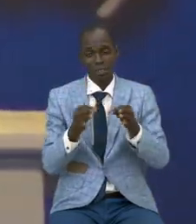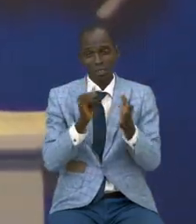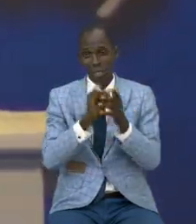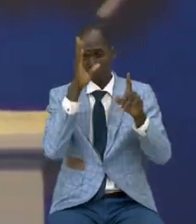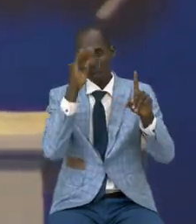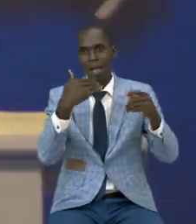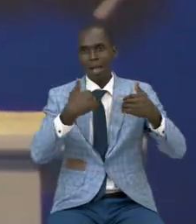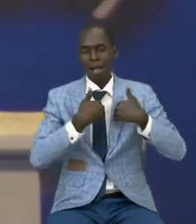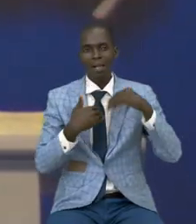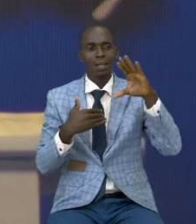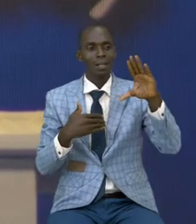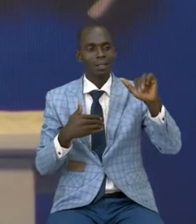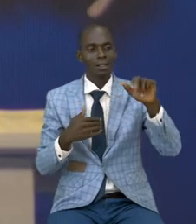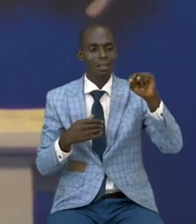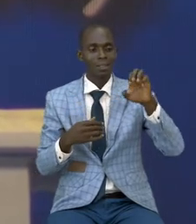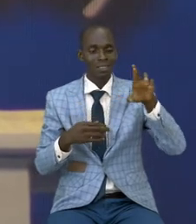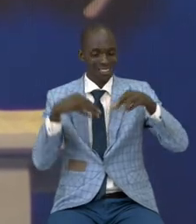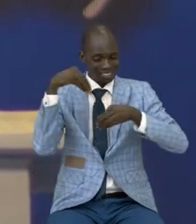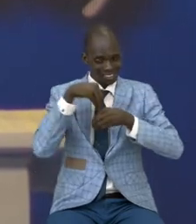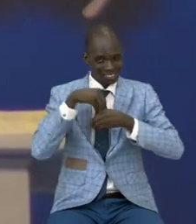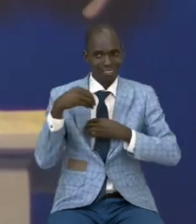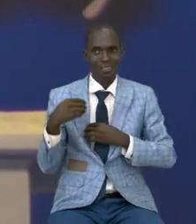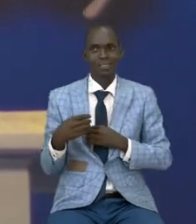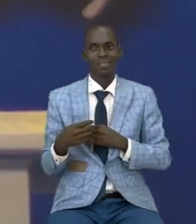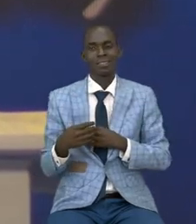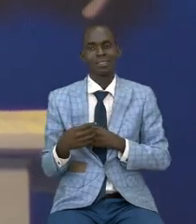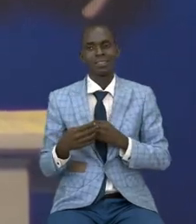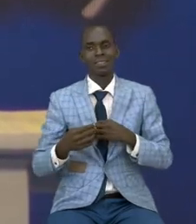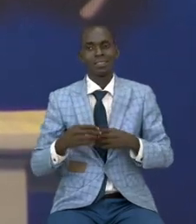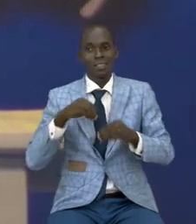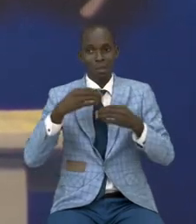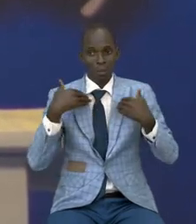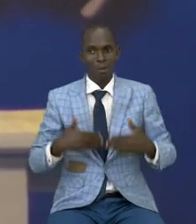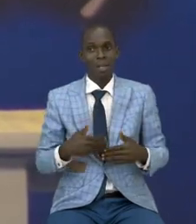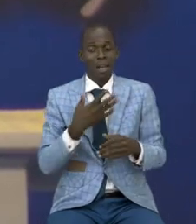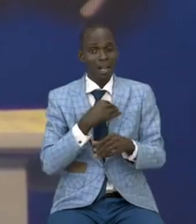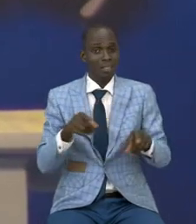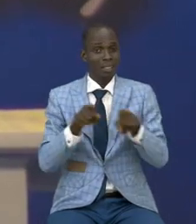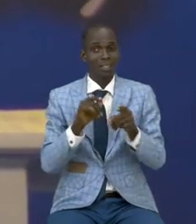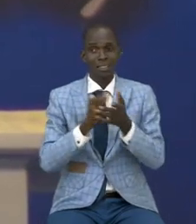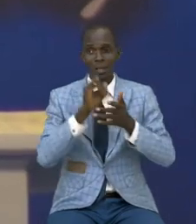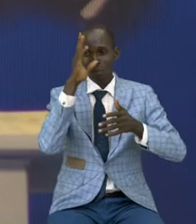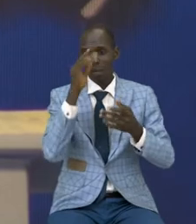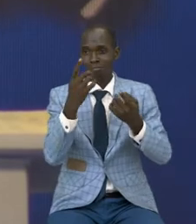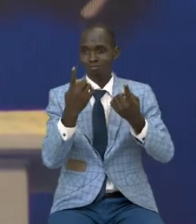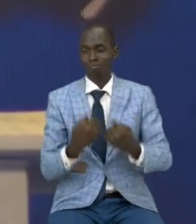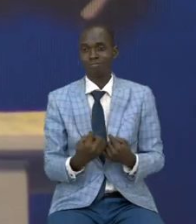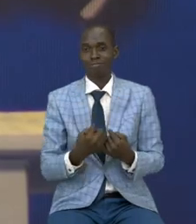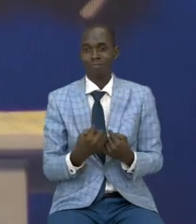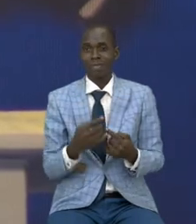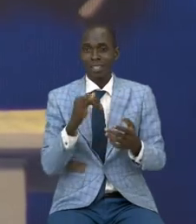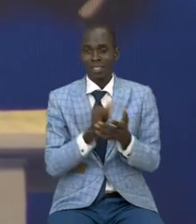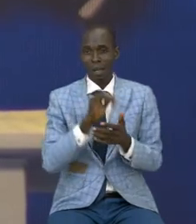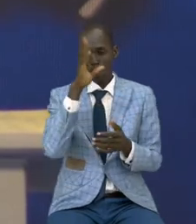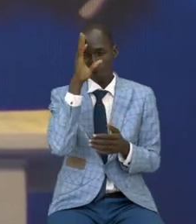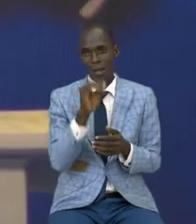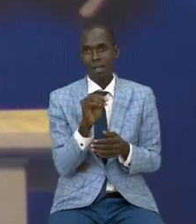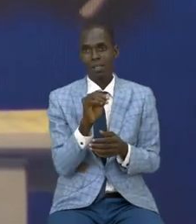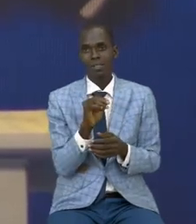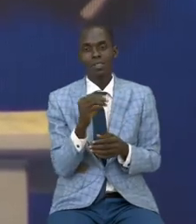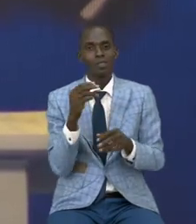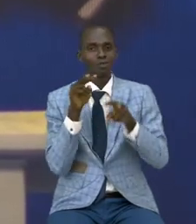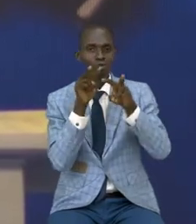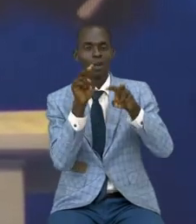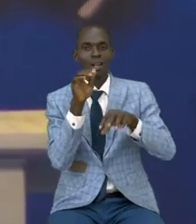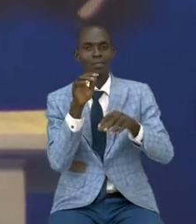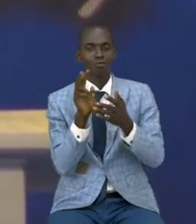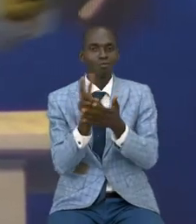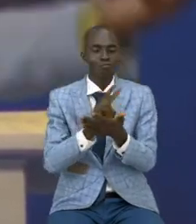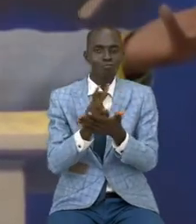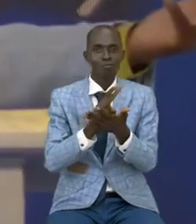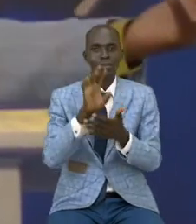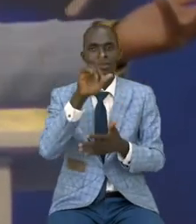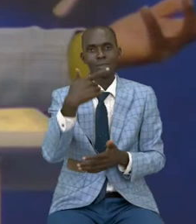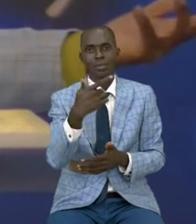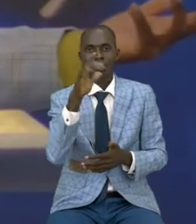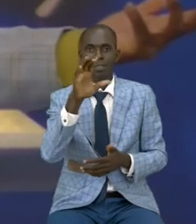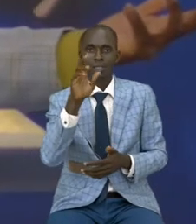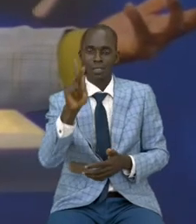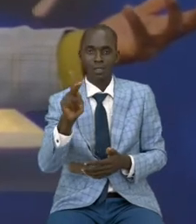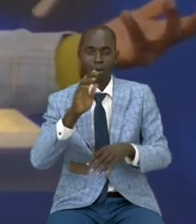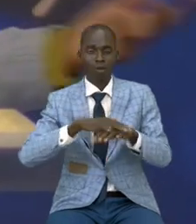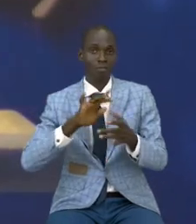cancer internally and then as he came he streamed the gck online and after the prayer he was